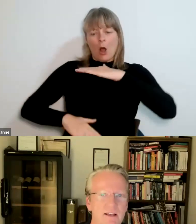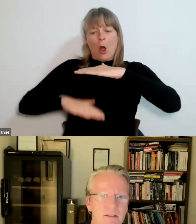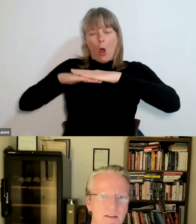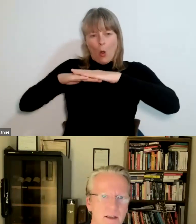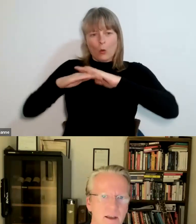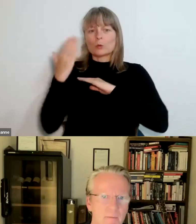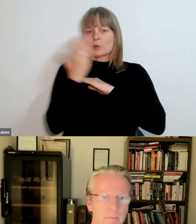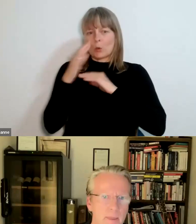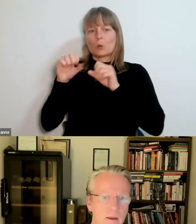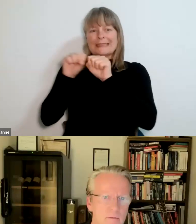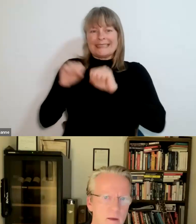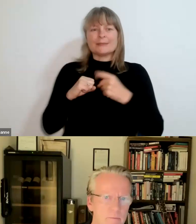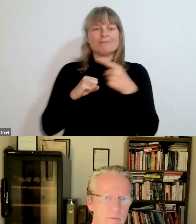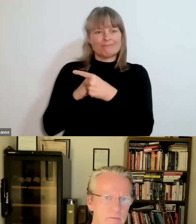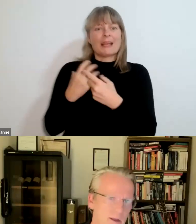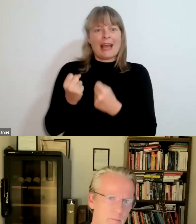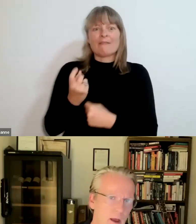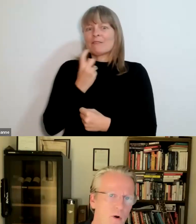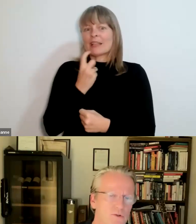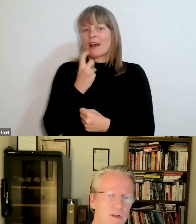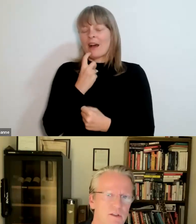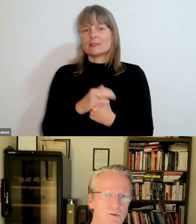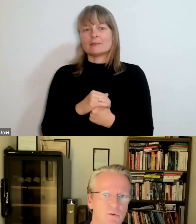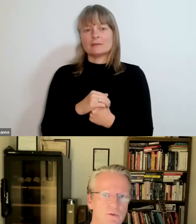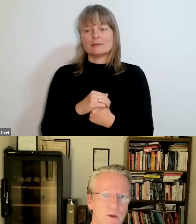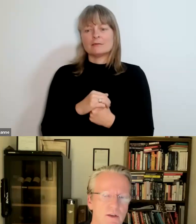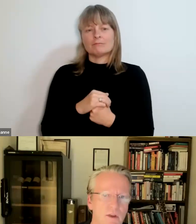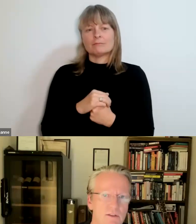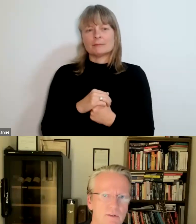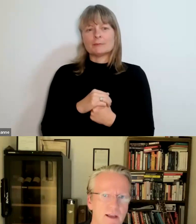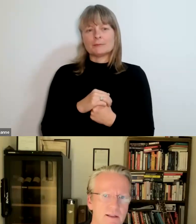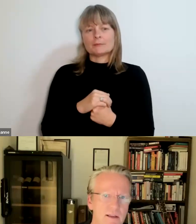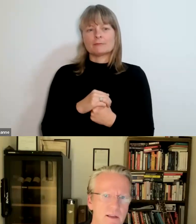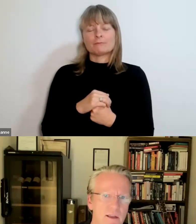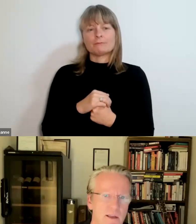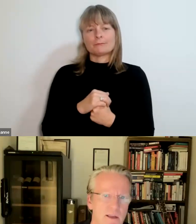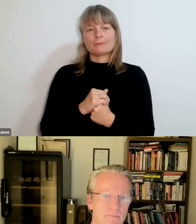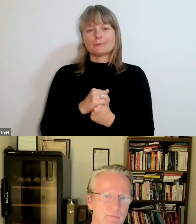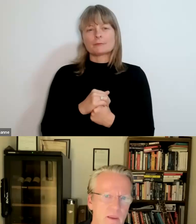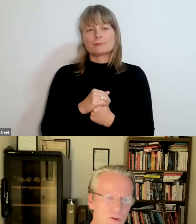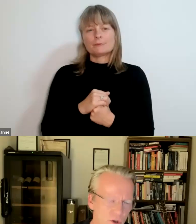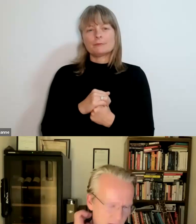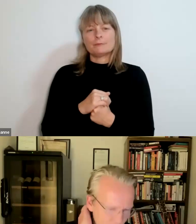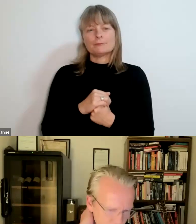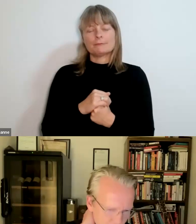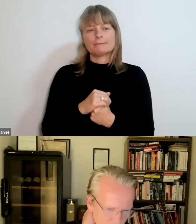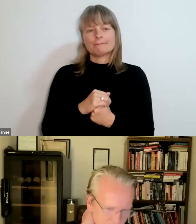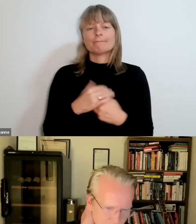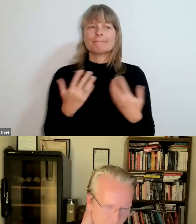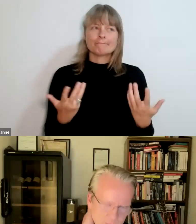from Finland , and I regard Finland as a holistic, whole child approach